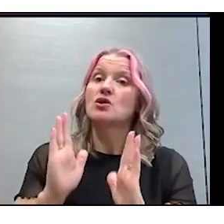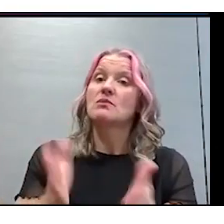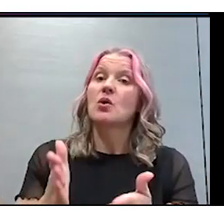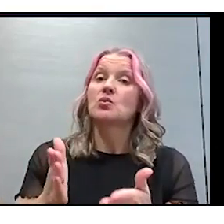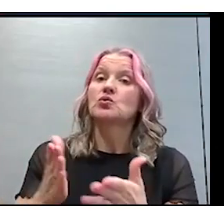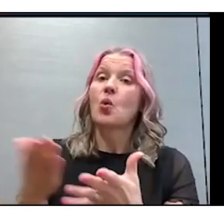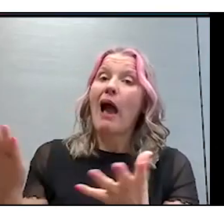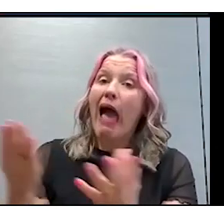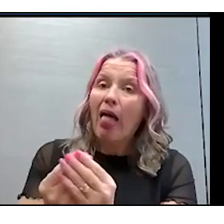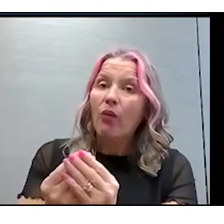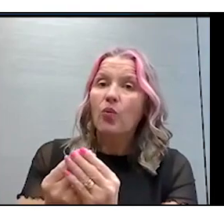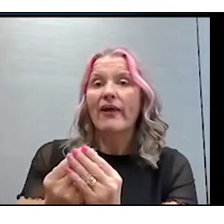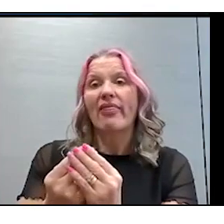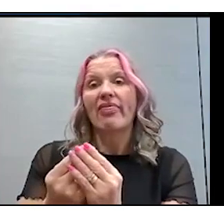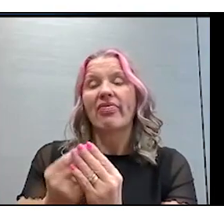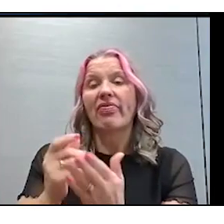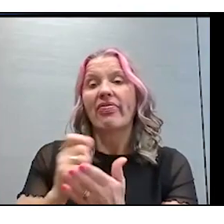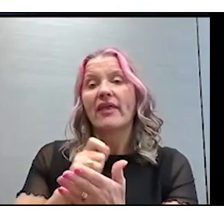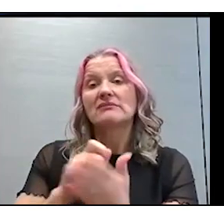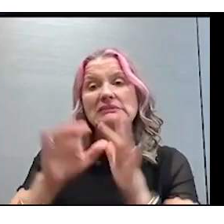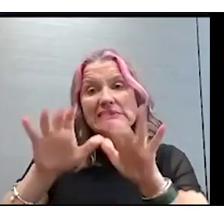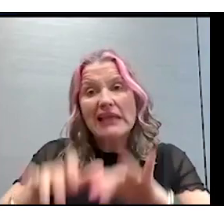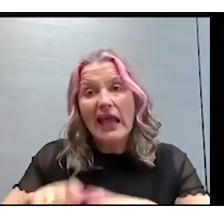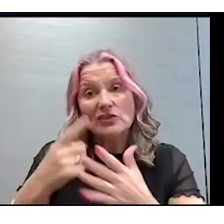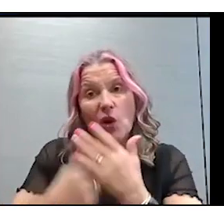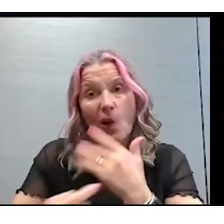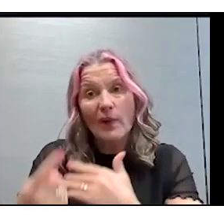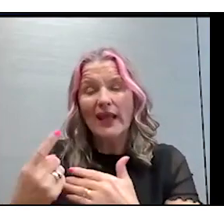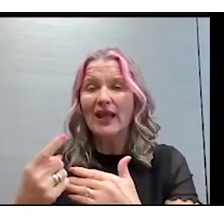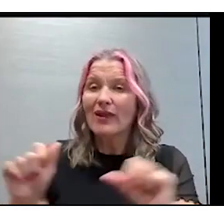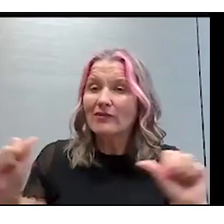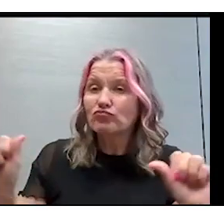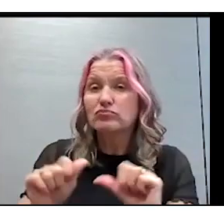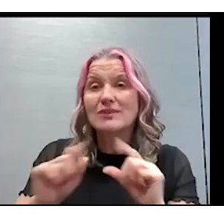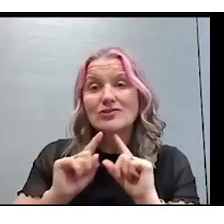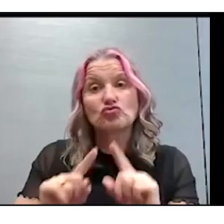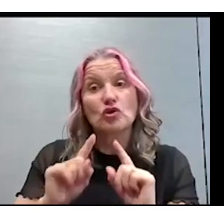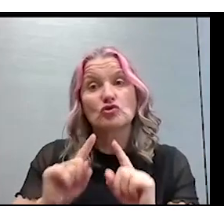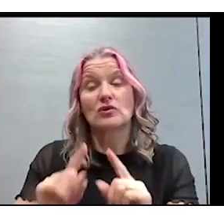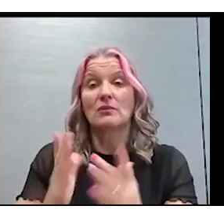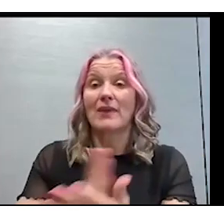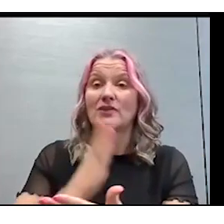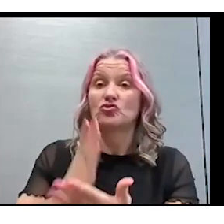like text, only very short instructions and ensure that the length of your answer